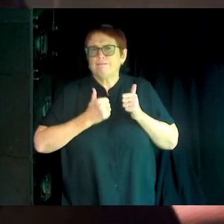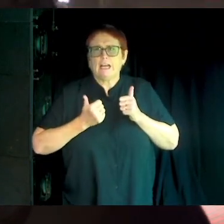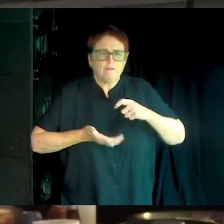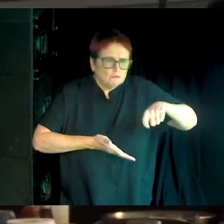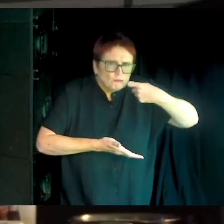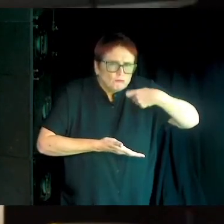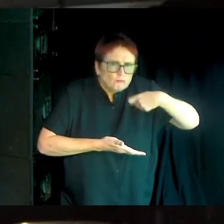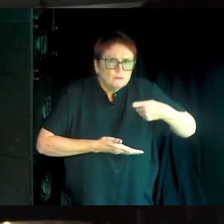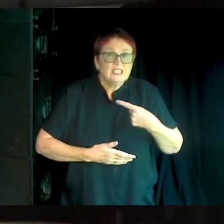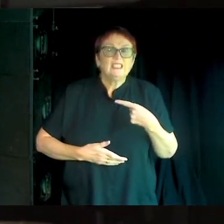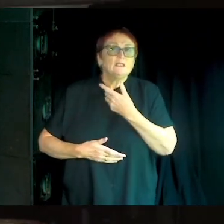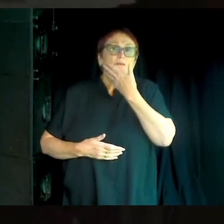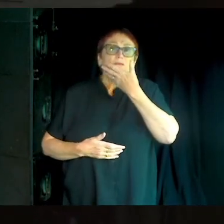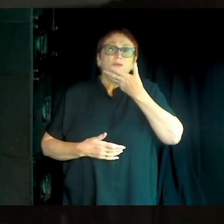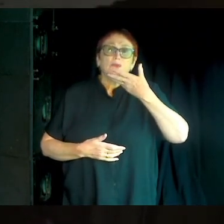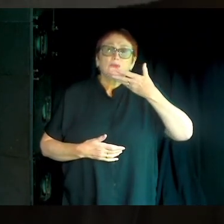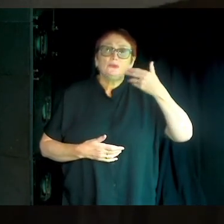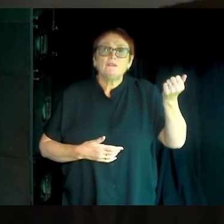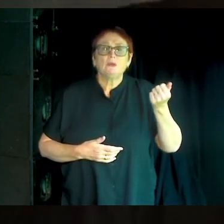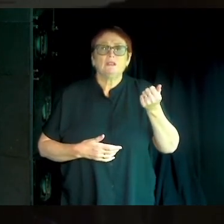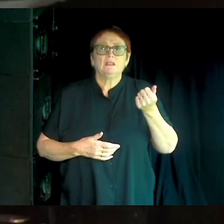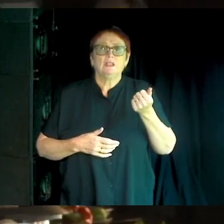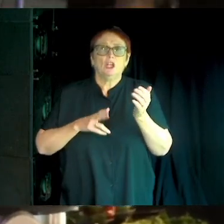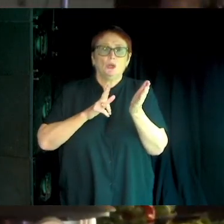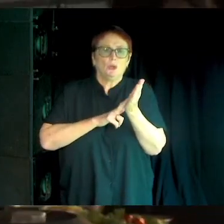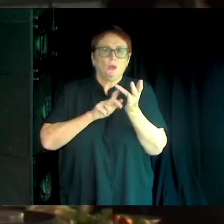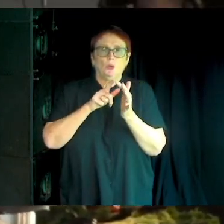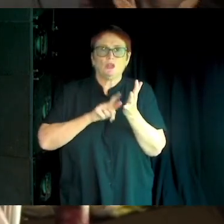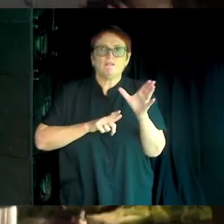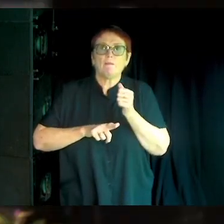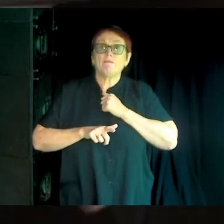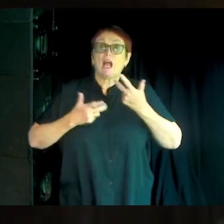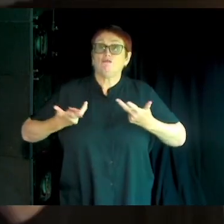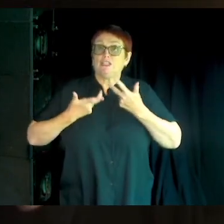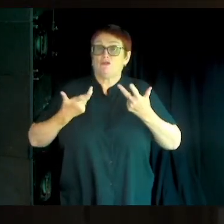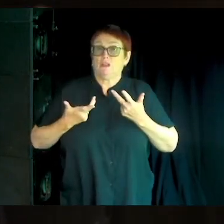see this is a beautiful hand pulled noodle from my restaurant so I didn't make the noodle but I